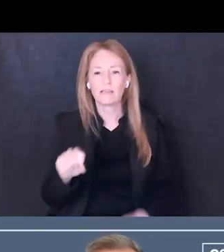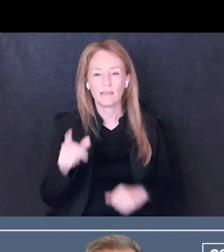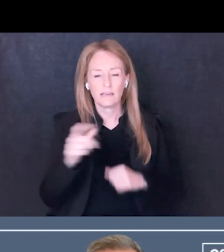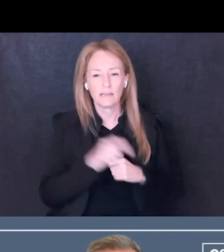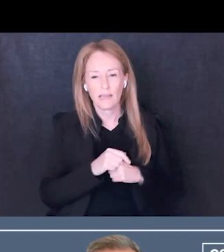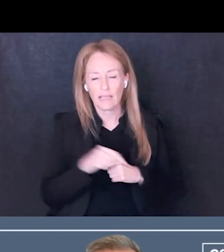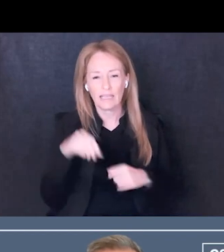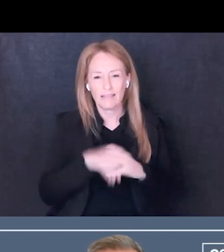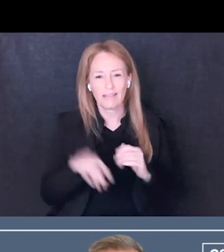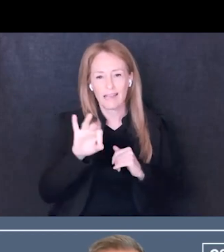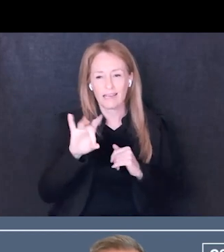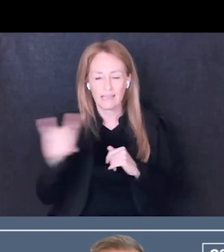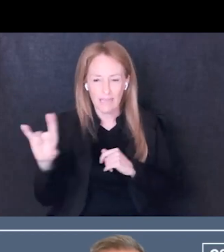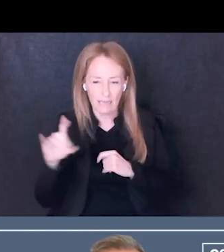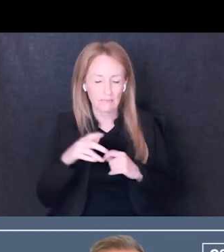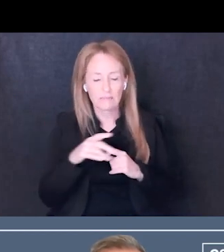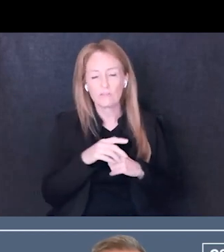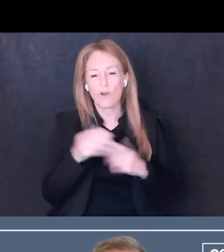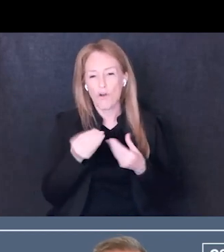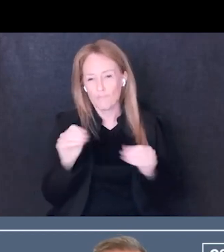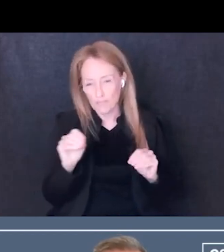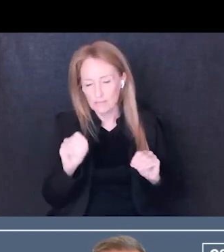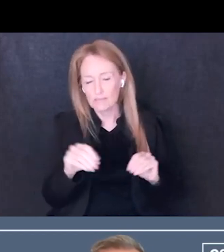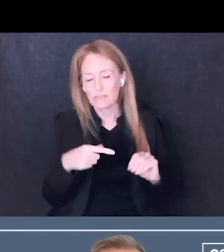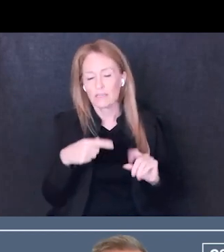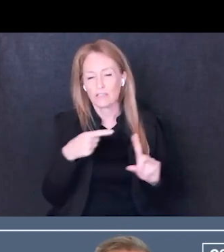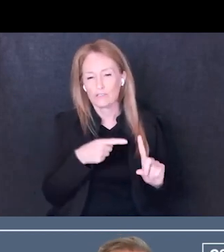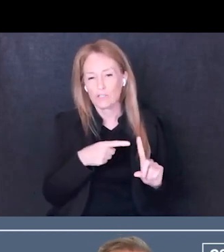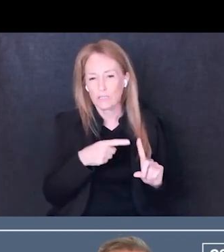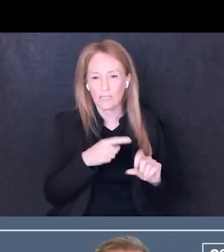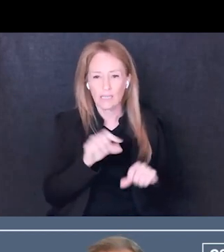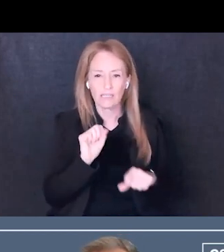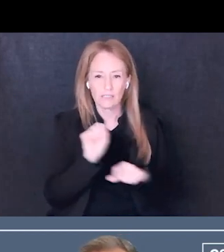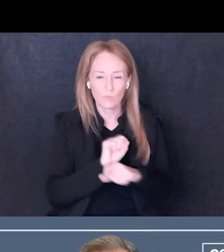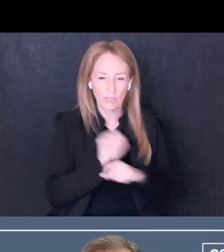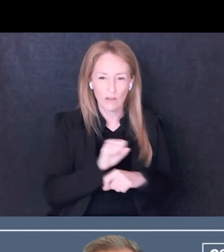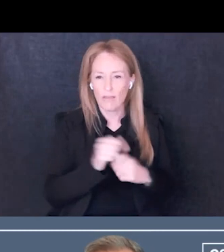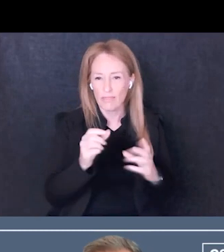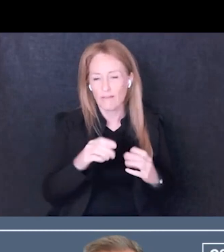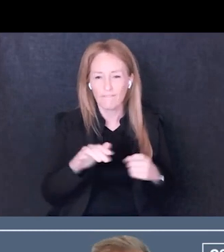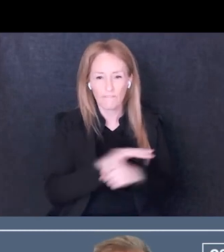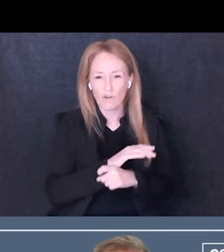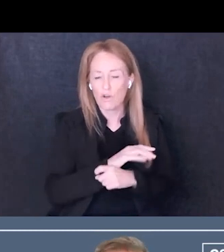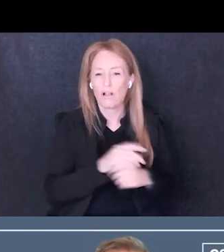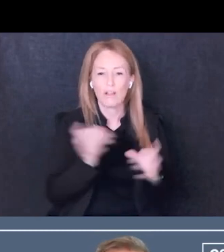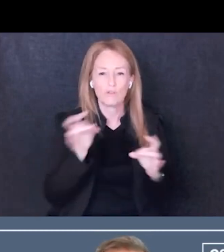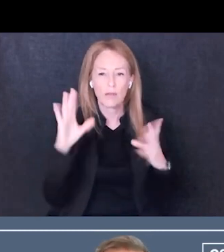WE ARE VERY MUCH FOCUSING ON THE SUCCESS OF THE 988